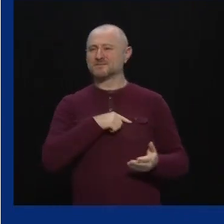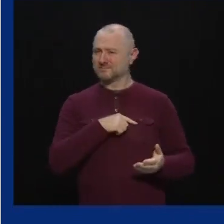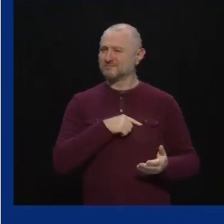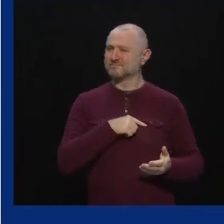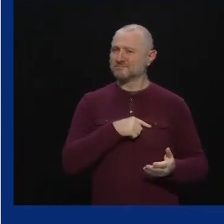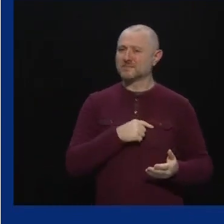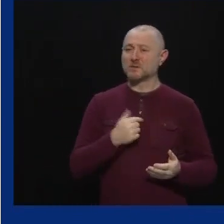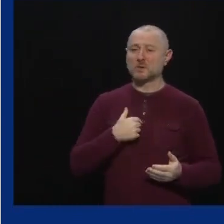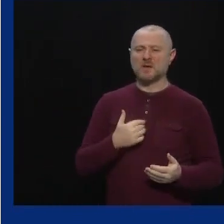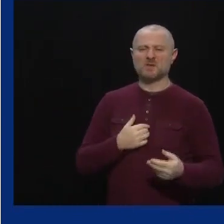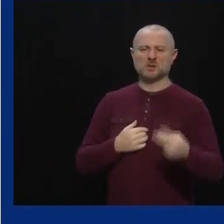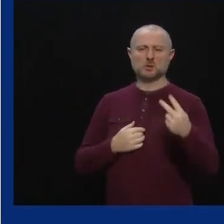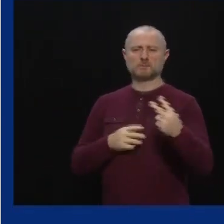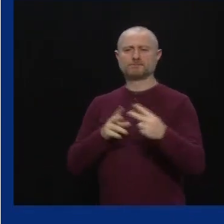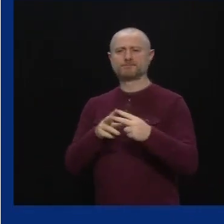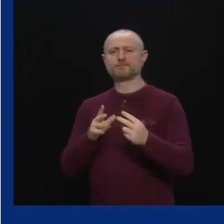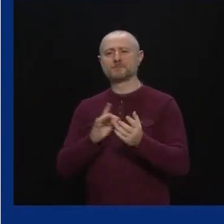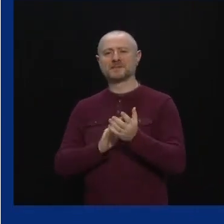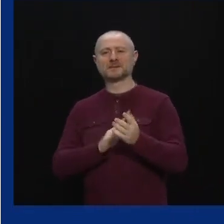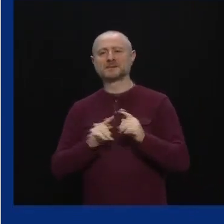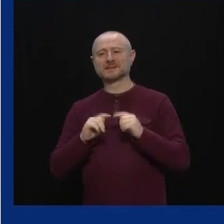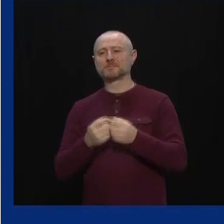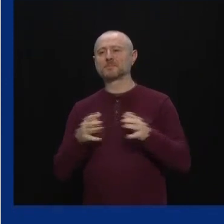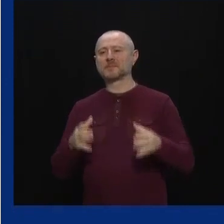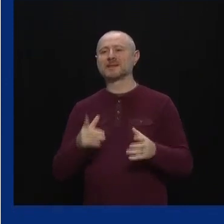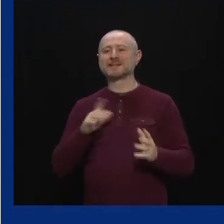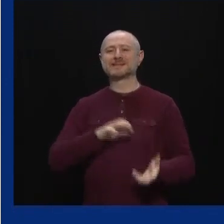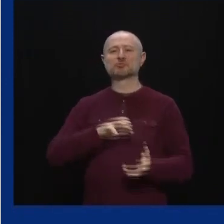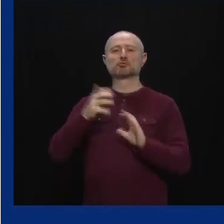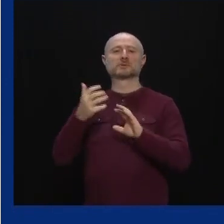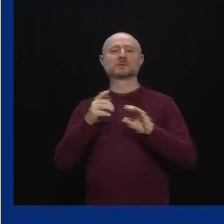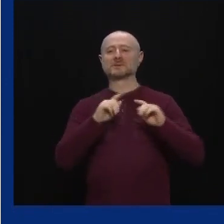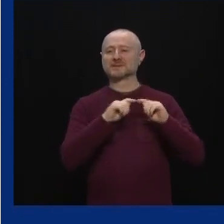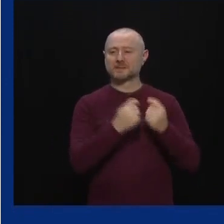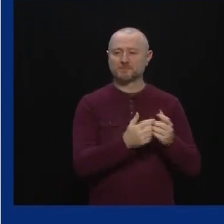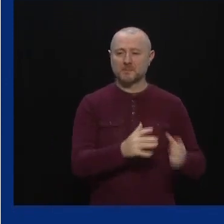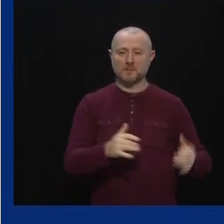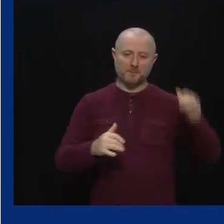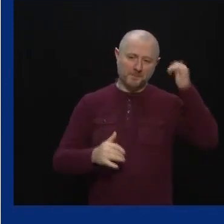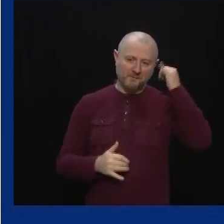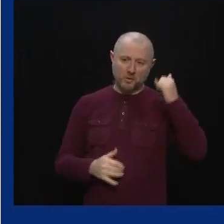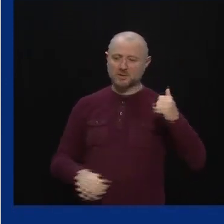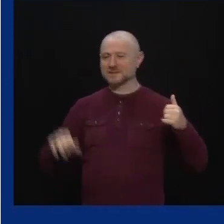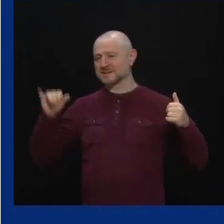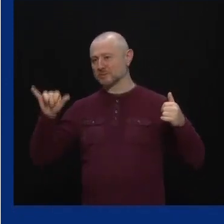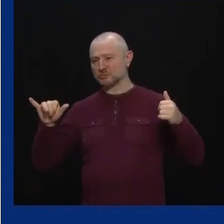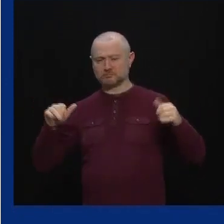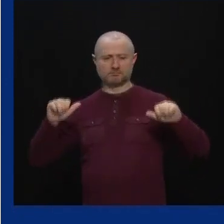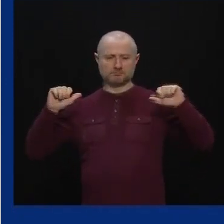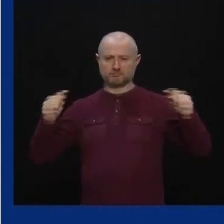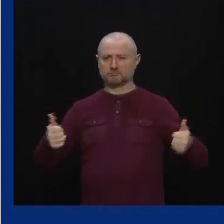WE WANT TO TOUCH ON THANKING OUR ABOUT THE RESOURCES THEY'RE BRINGING TO THE STATE. WE HAVE TO TWO DISASTER MEDICAL